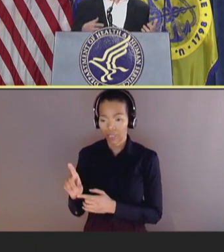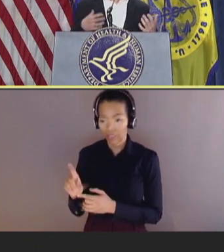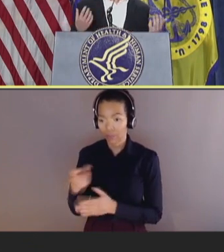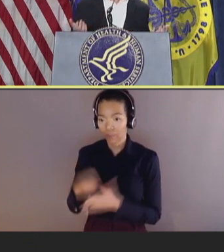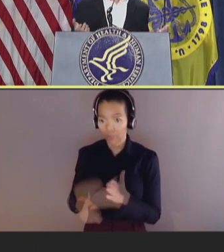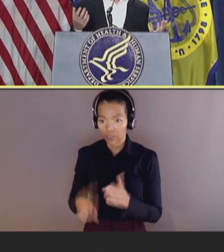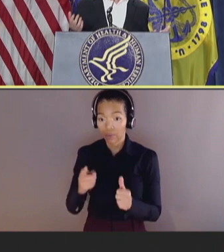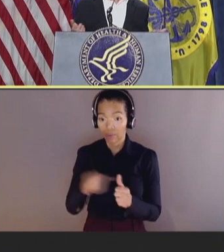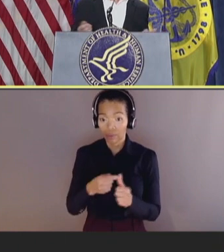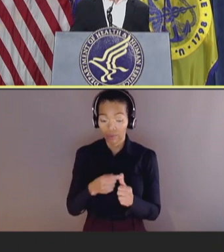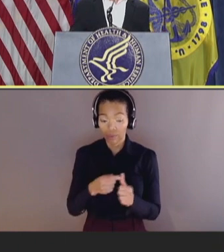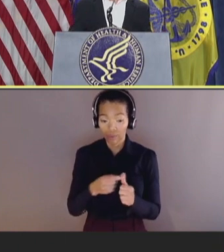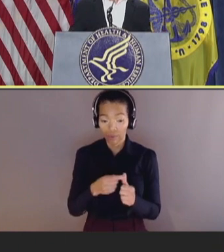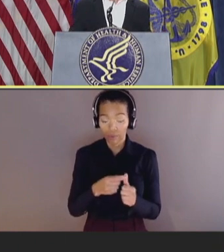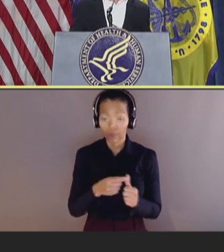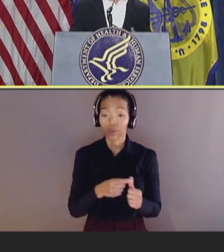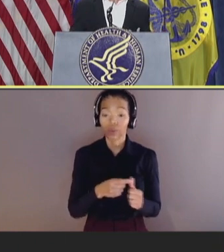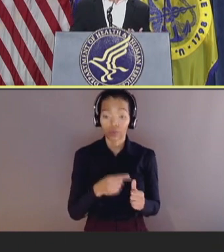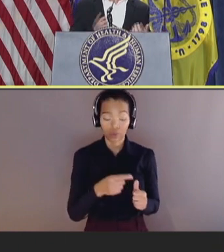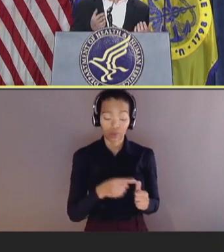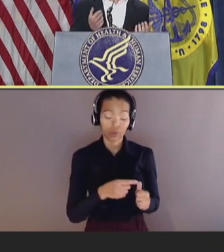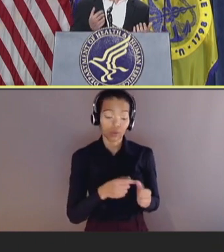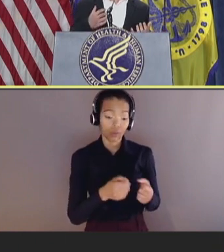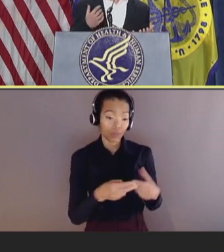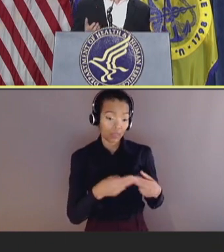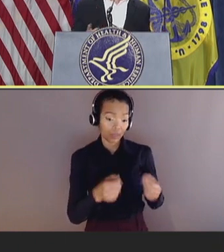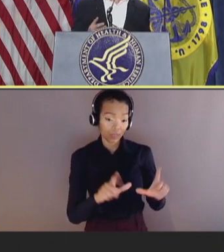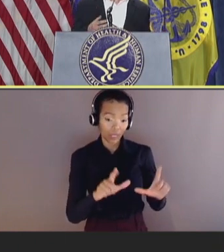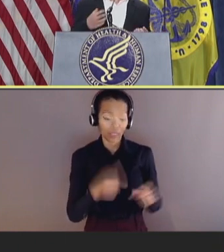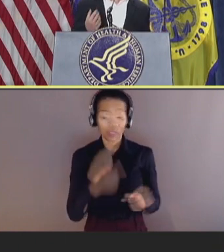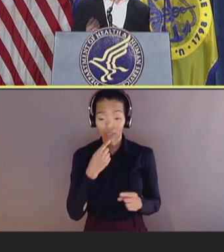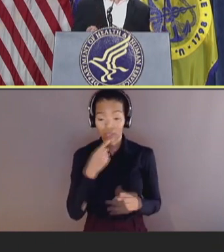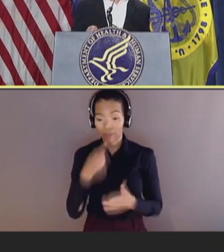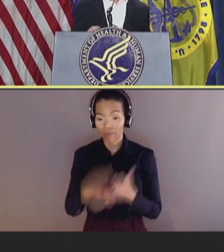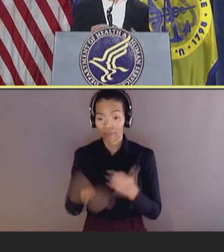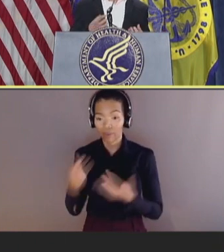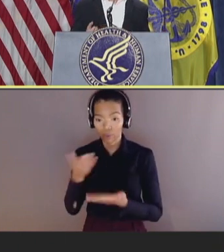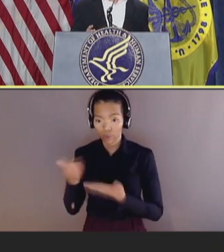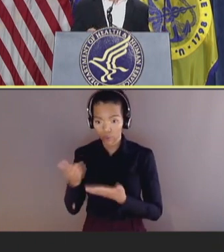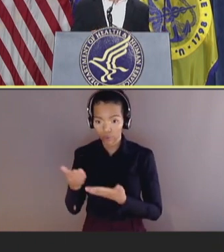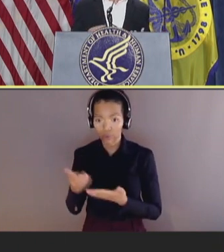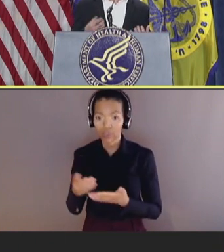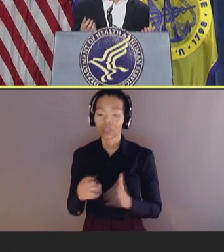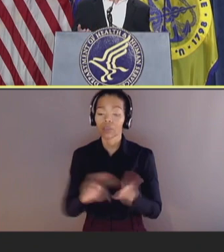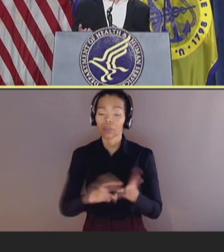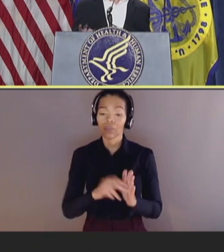Medicaid fee-for-service rates, in other words, what this state is setting as a rate are public,